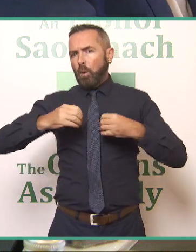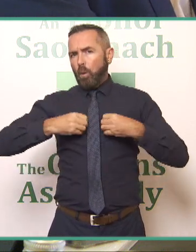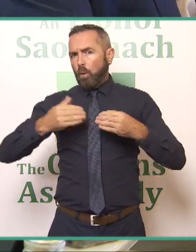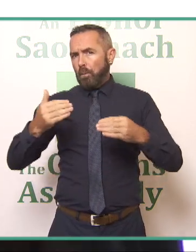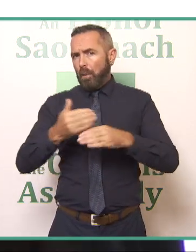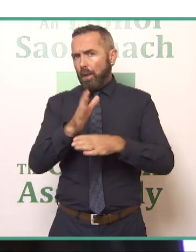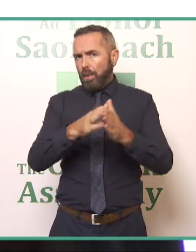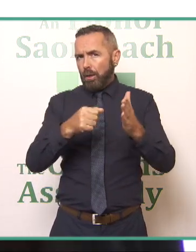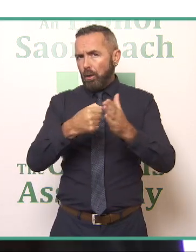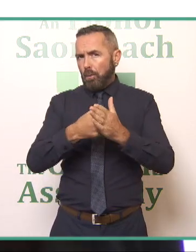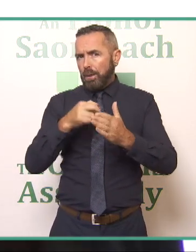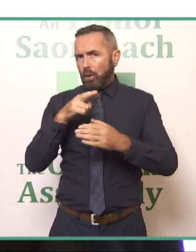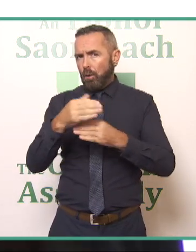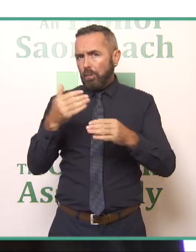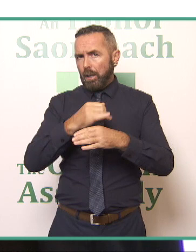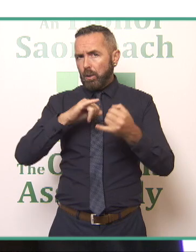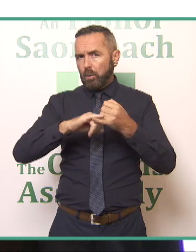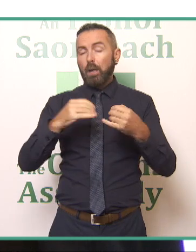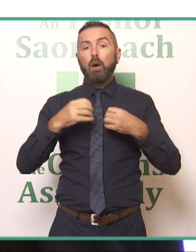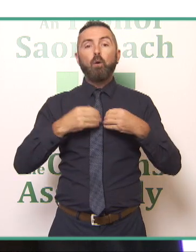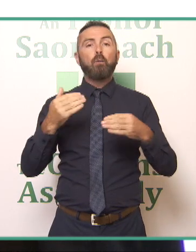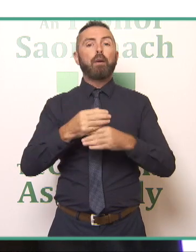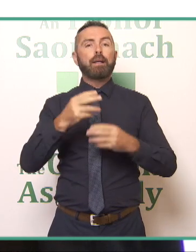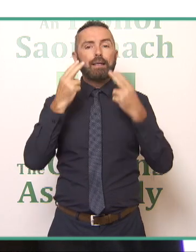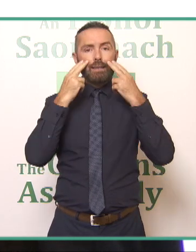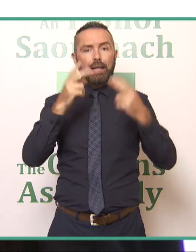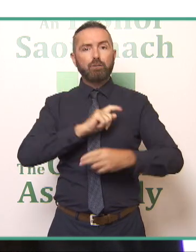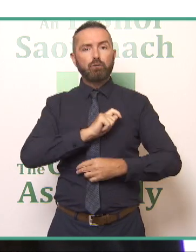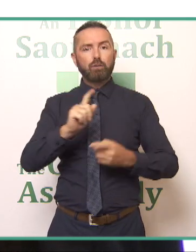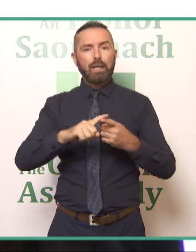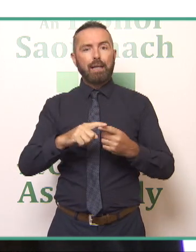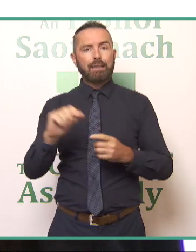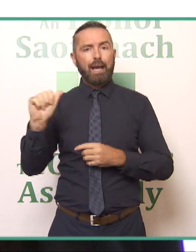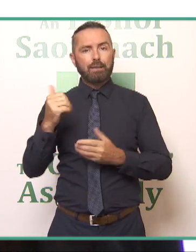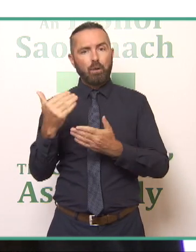No, the land is owned by the nature trust. The asset is held by the electric trust. It's open access. So it's